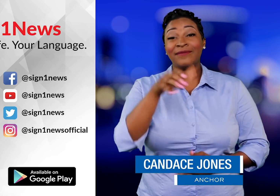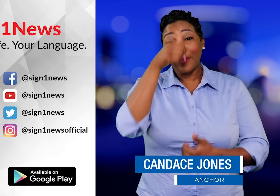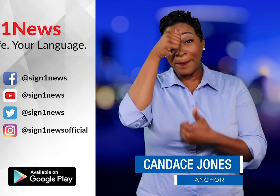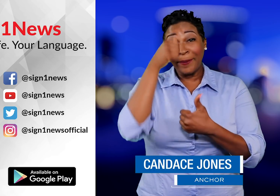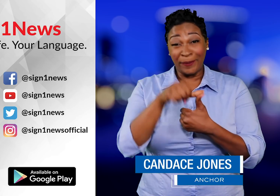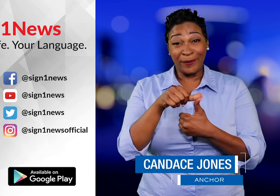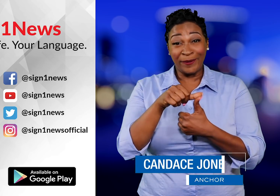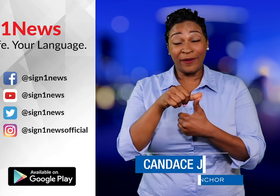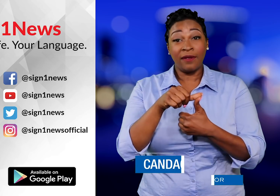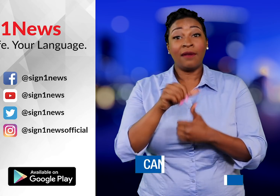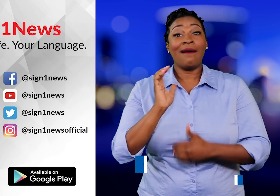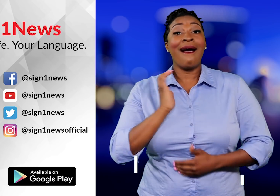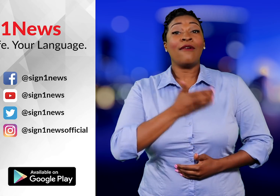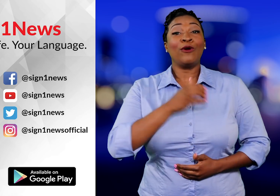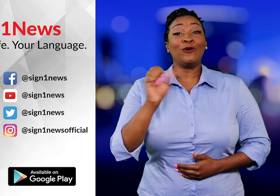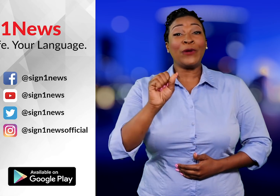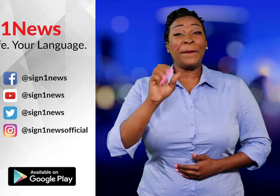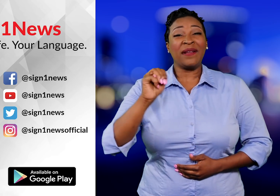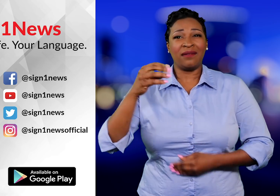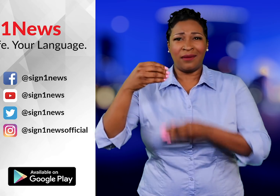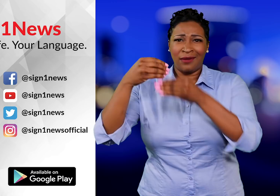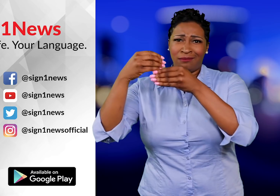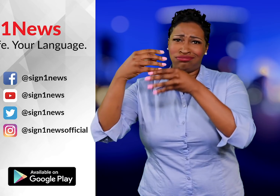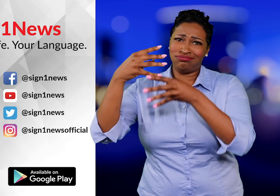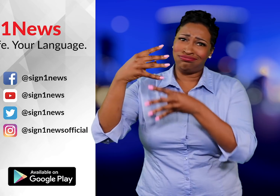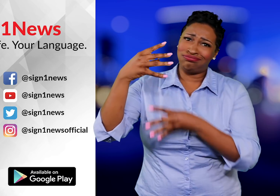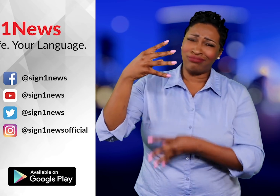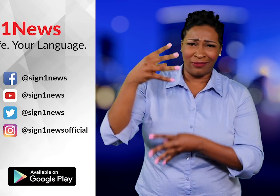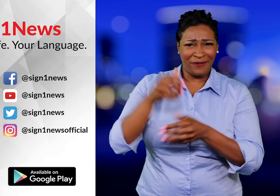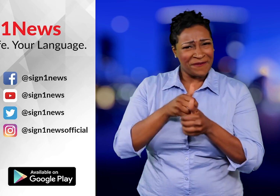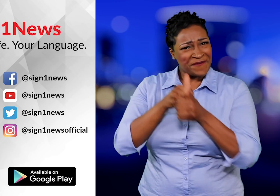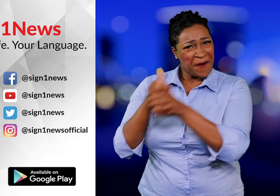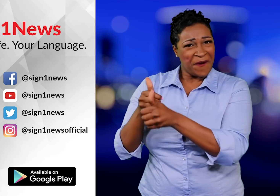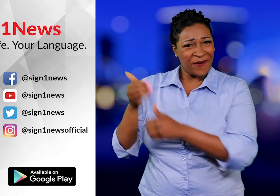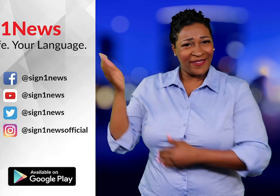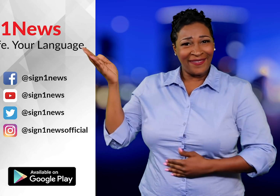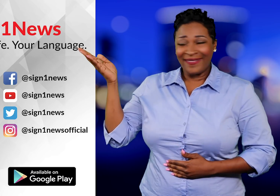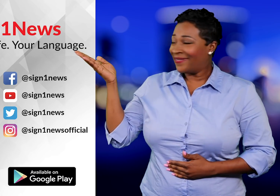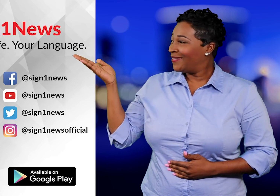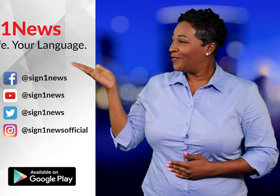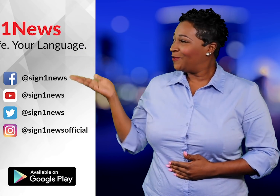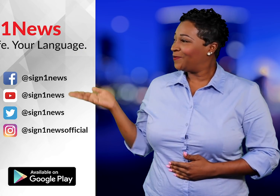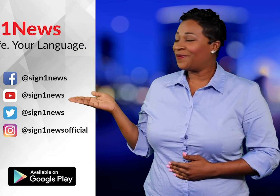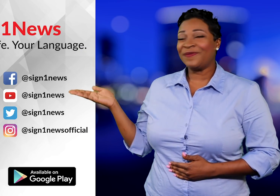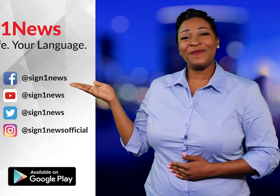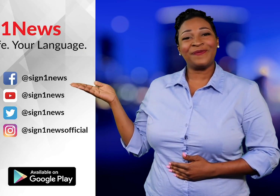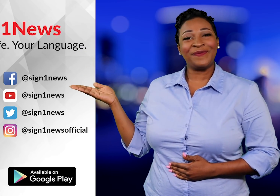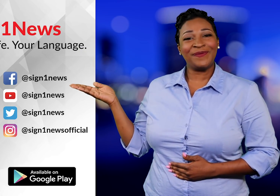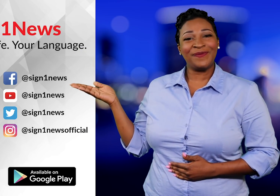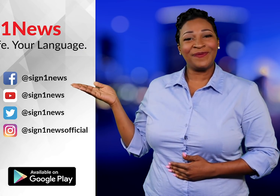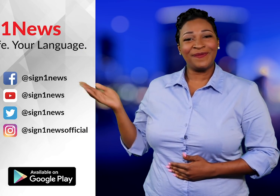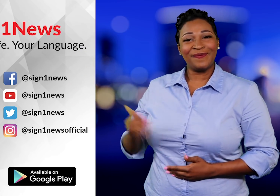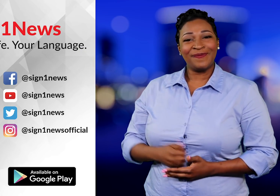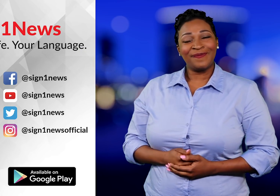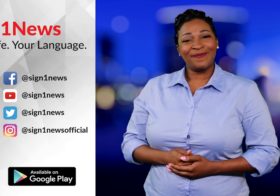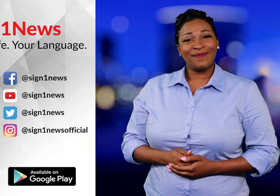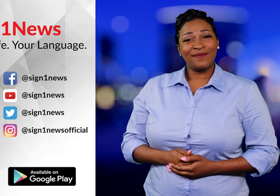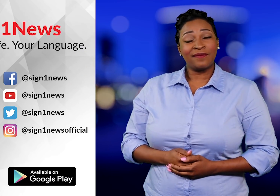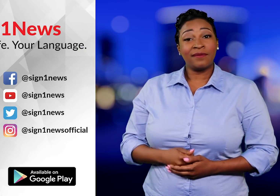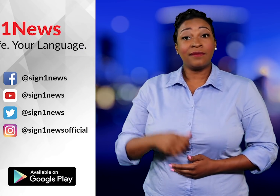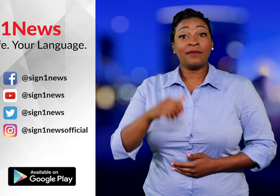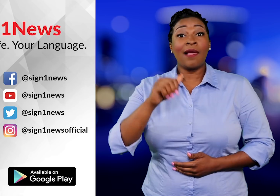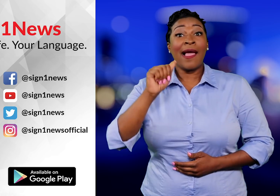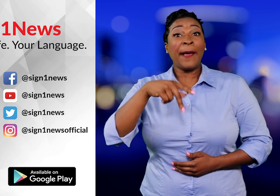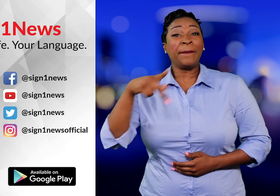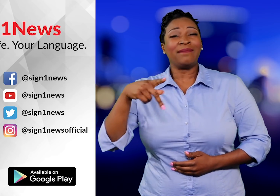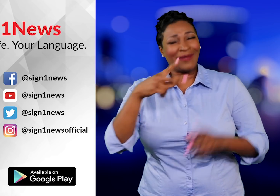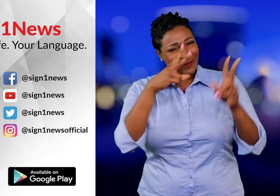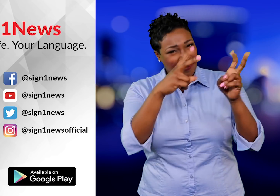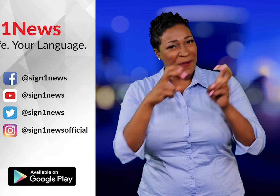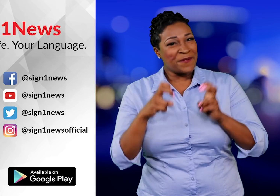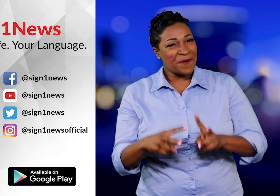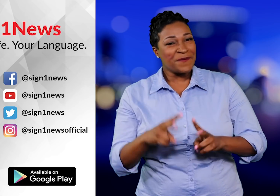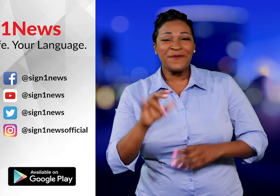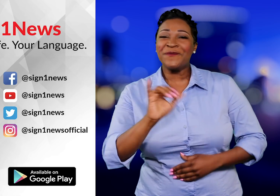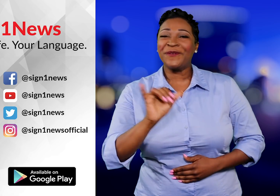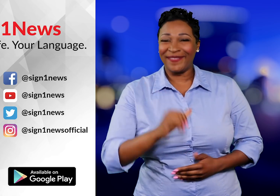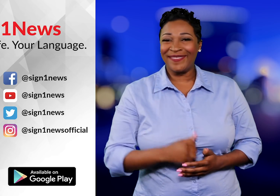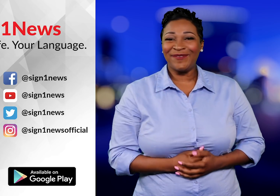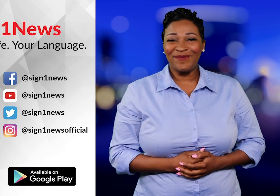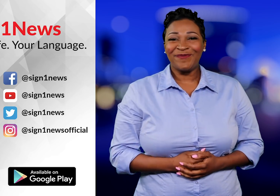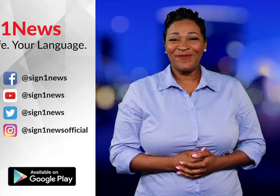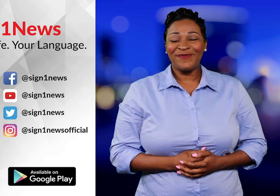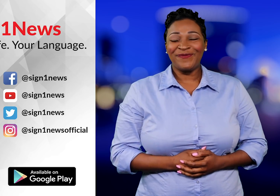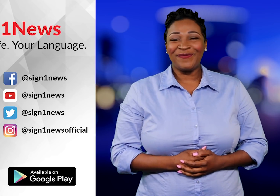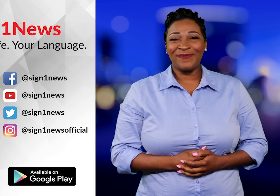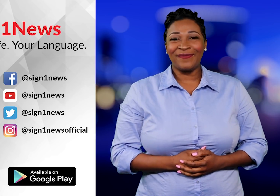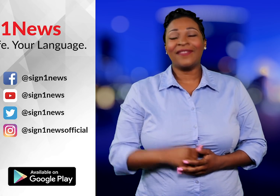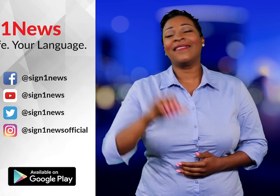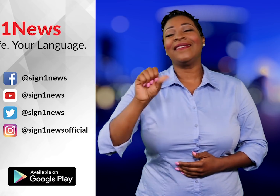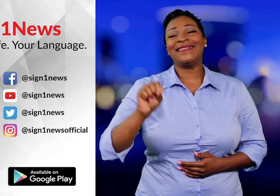Remember to follow us in all of our social media platforms and be sure to download our app also.